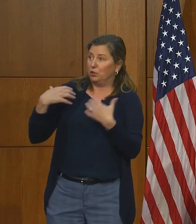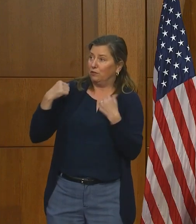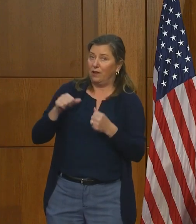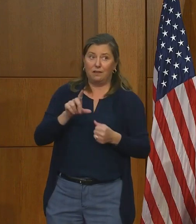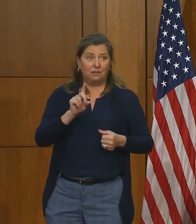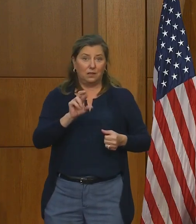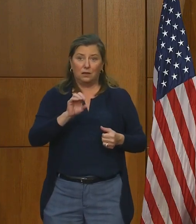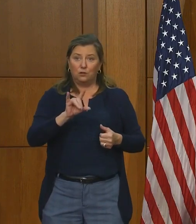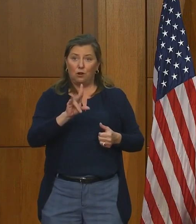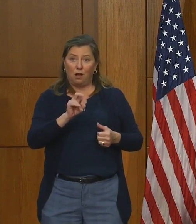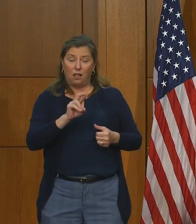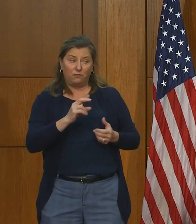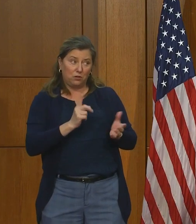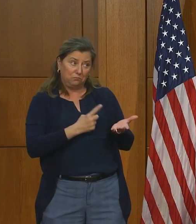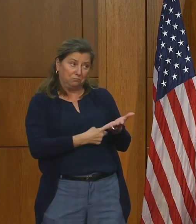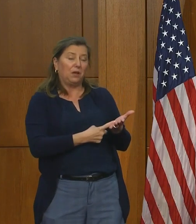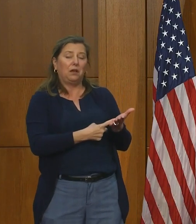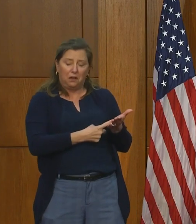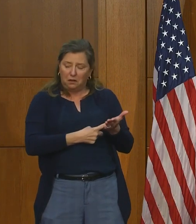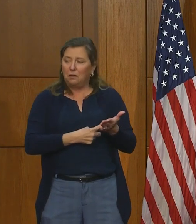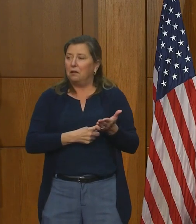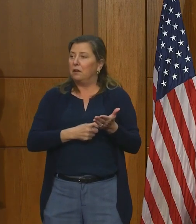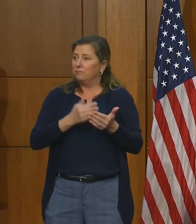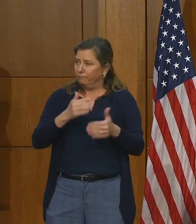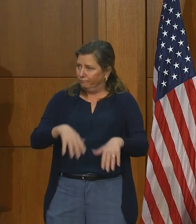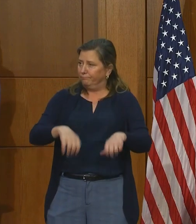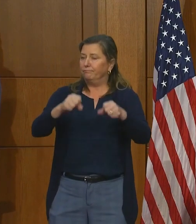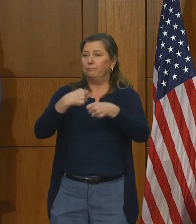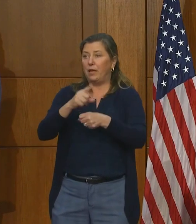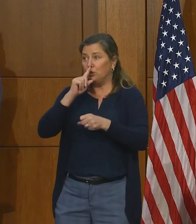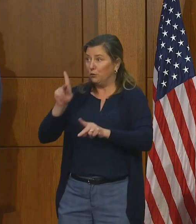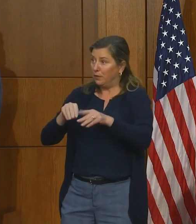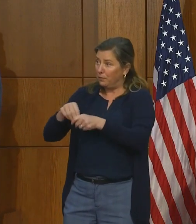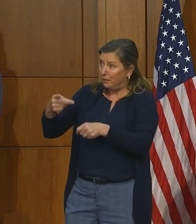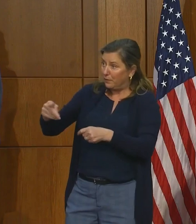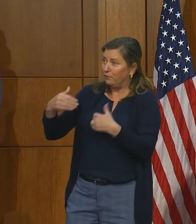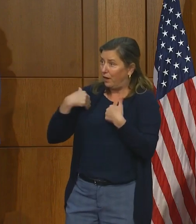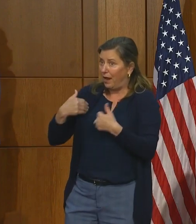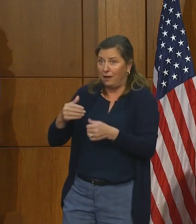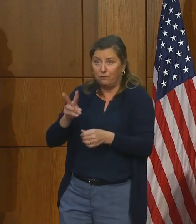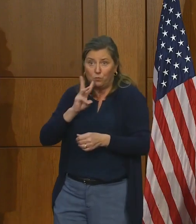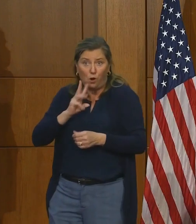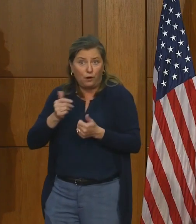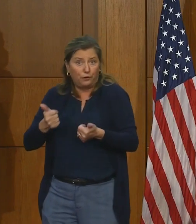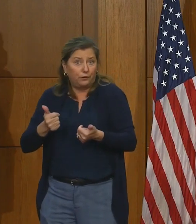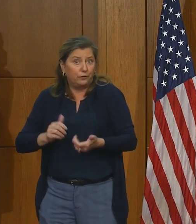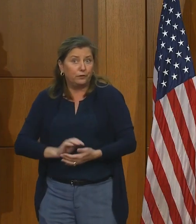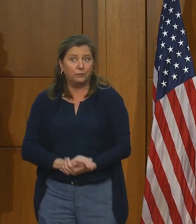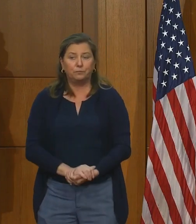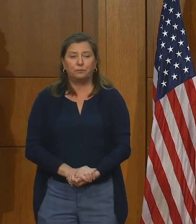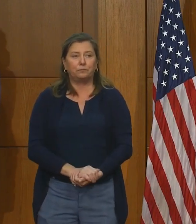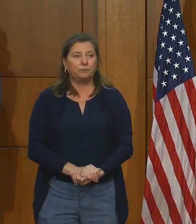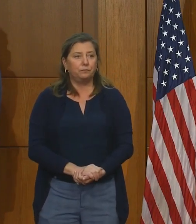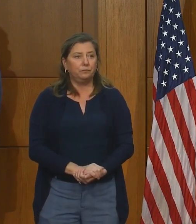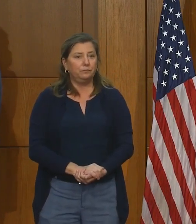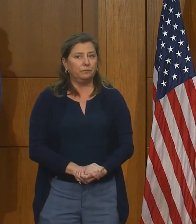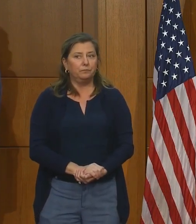TO OUR- COMMISSIONER THE HEALTH DR OLIVER AND HE TOOK THE NEXT